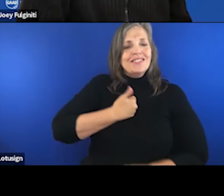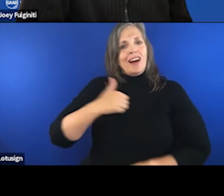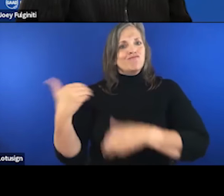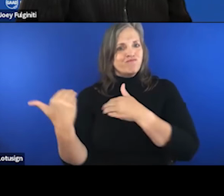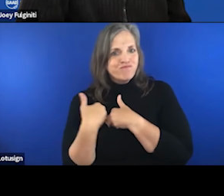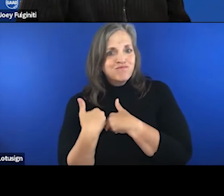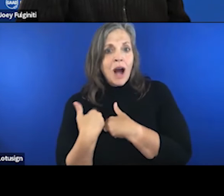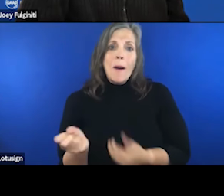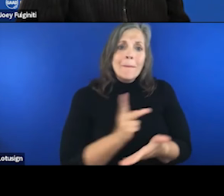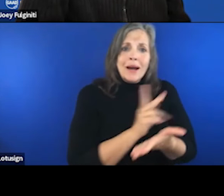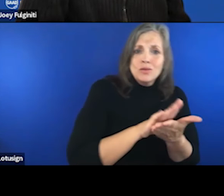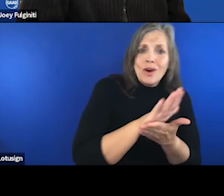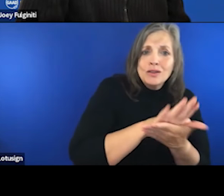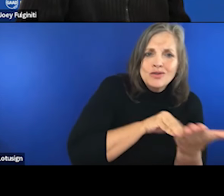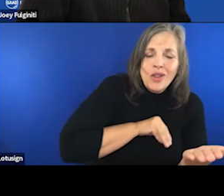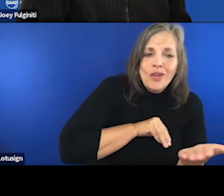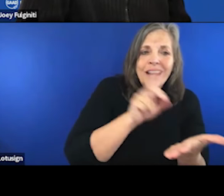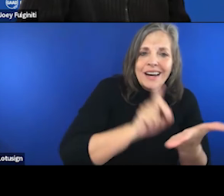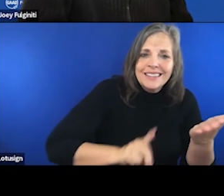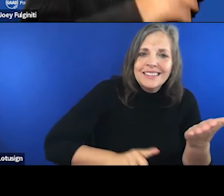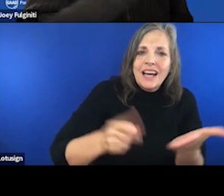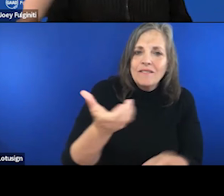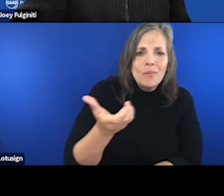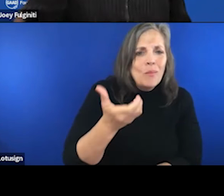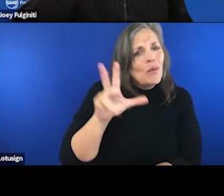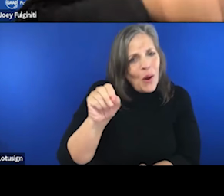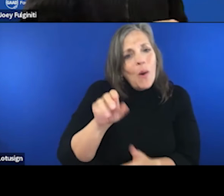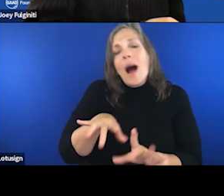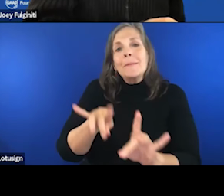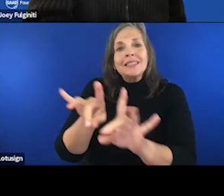college to learn how to design for mobile I just picked it up same thing with all these things I'm